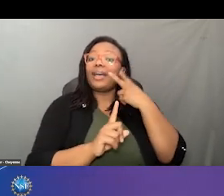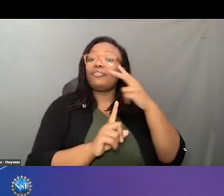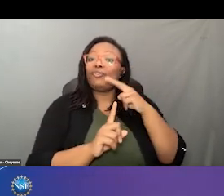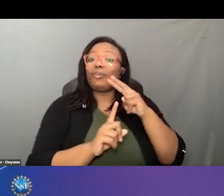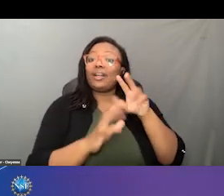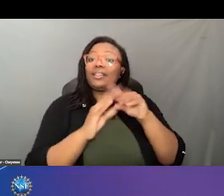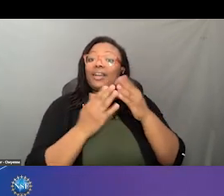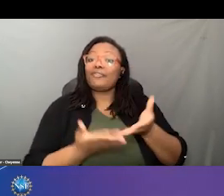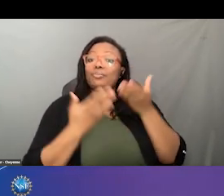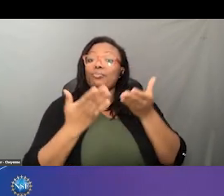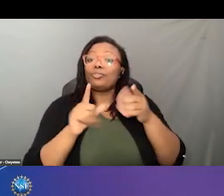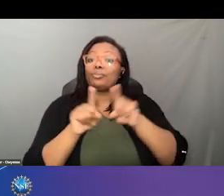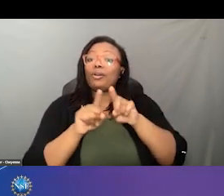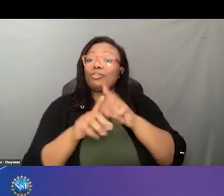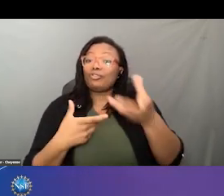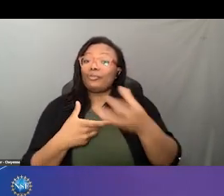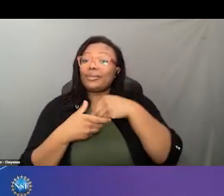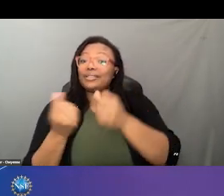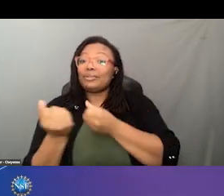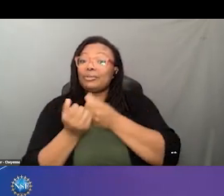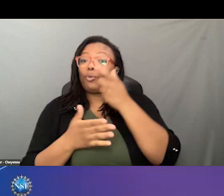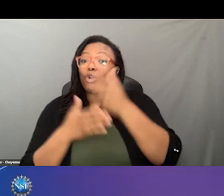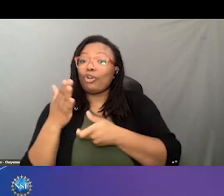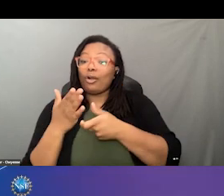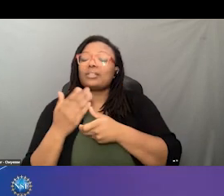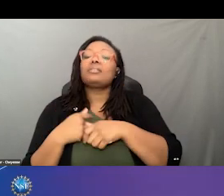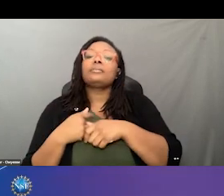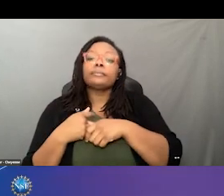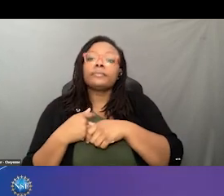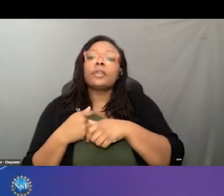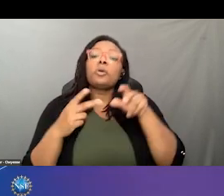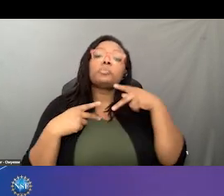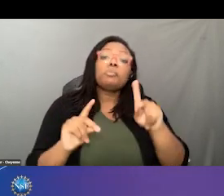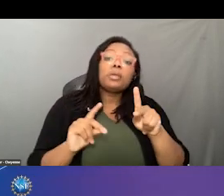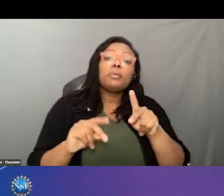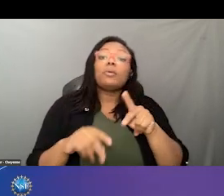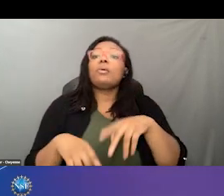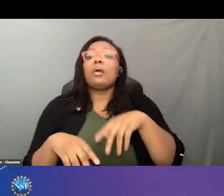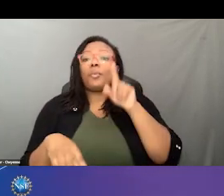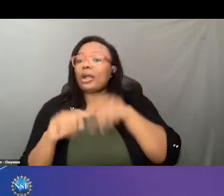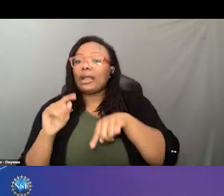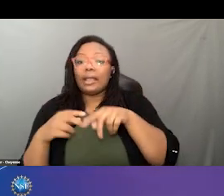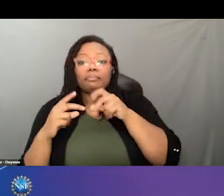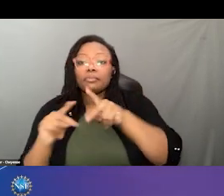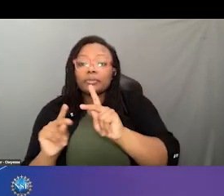within the conference proposals as well as in participant support calls. What's allowable, what's not allowable.